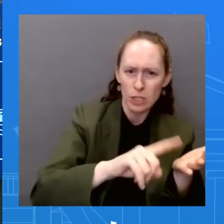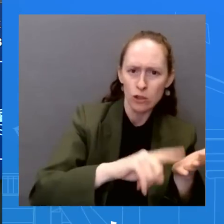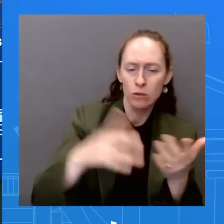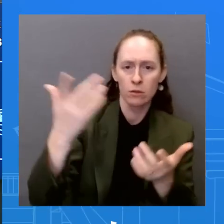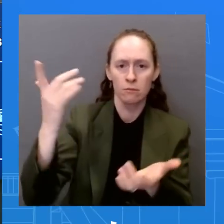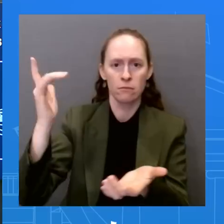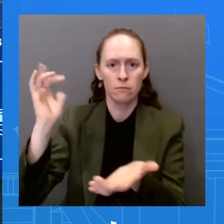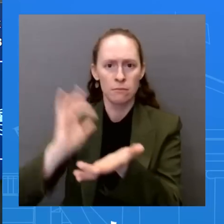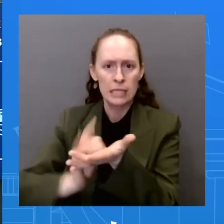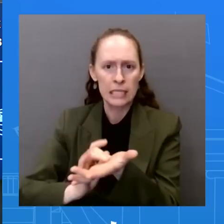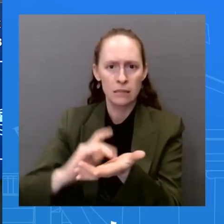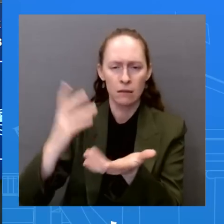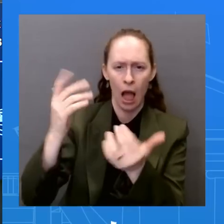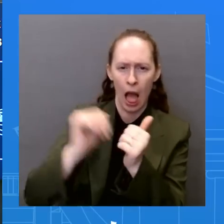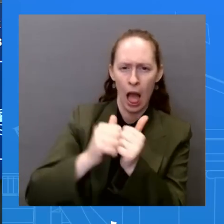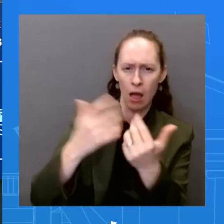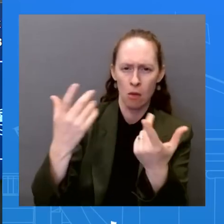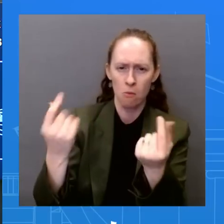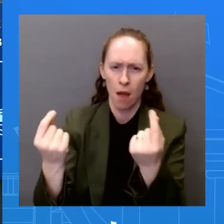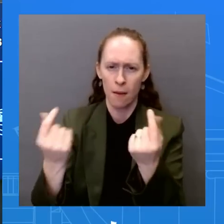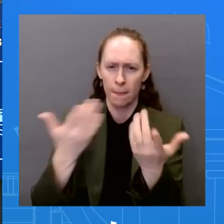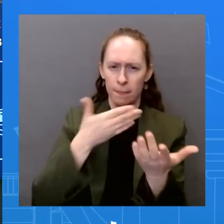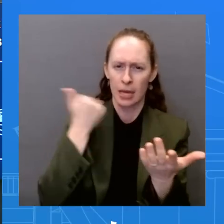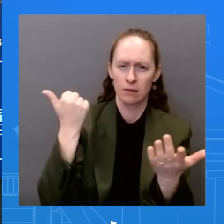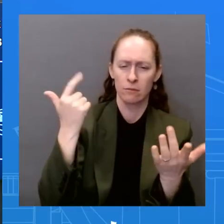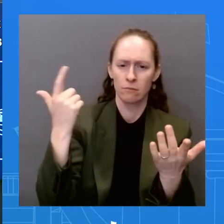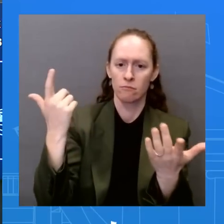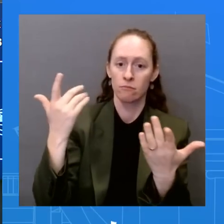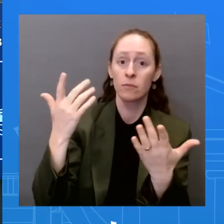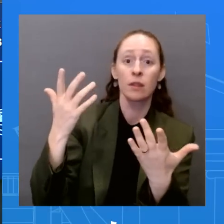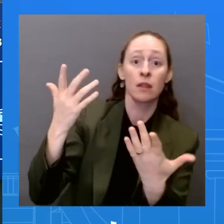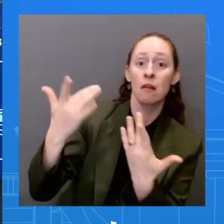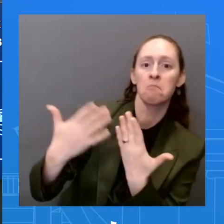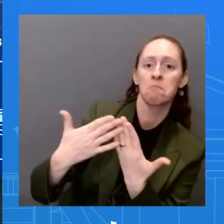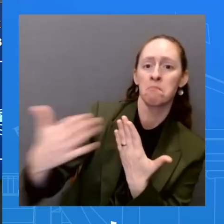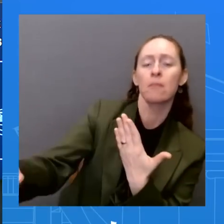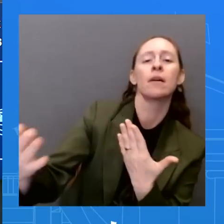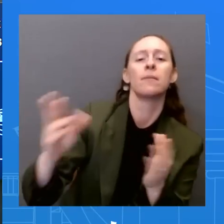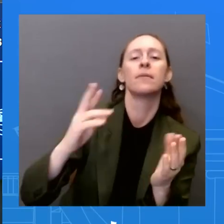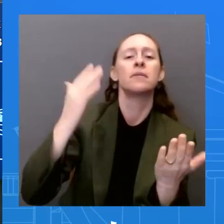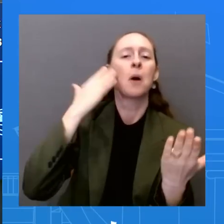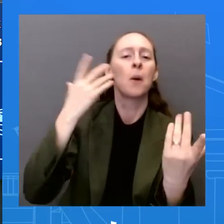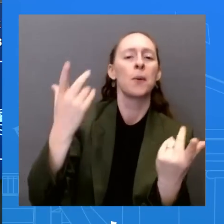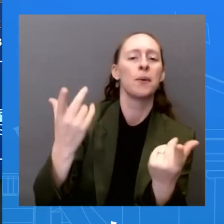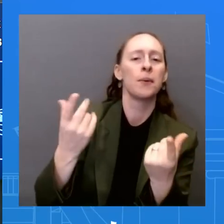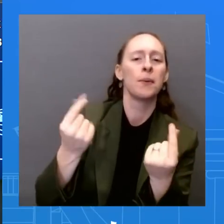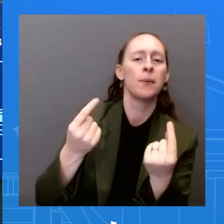So, we have enough money right now to make the key decisions we need to make as this progresses.